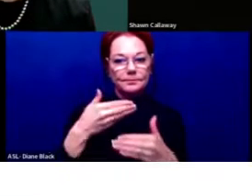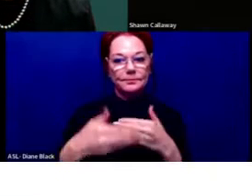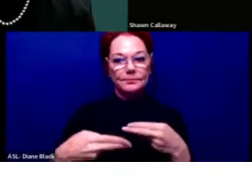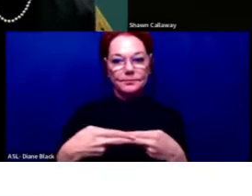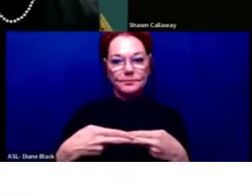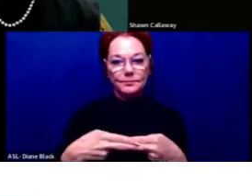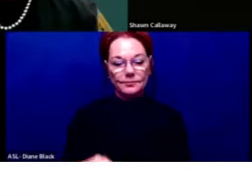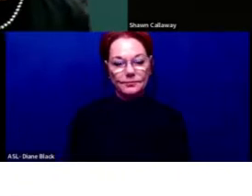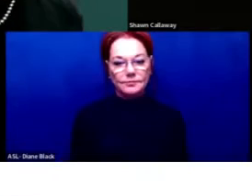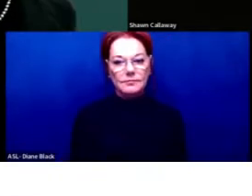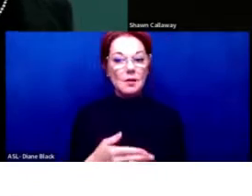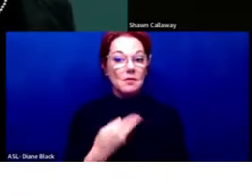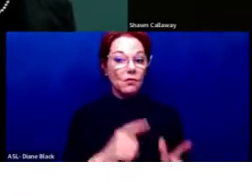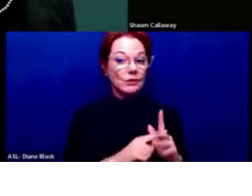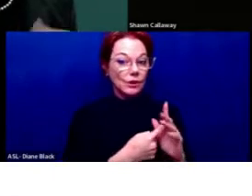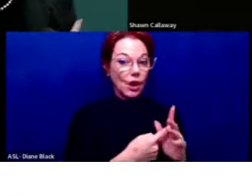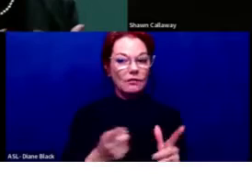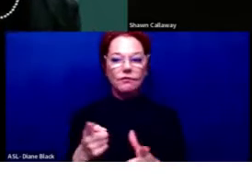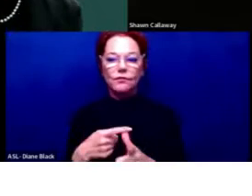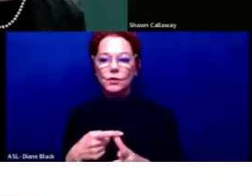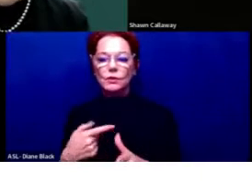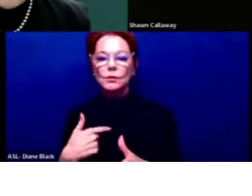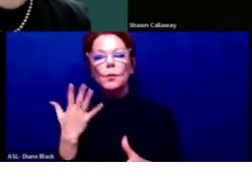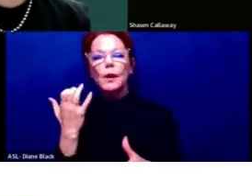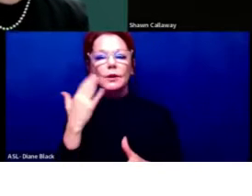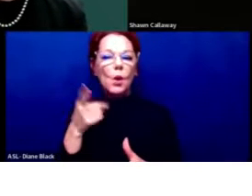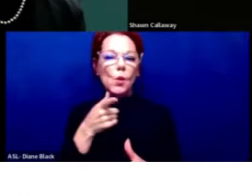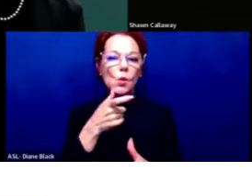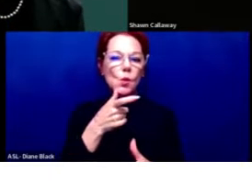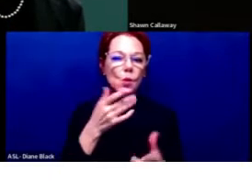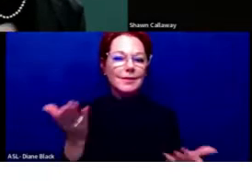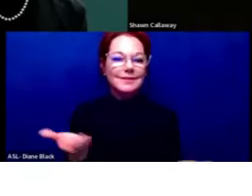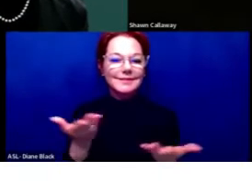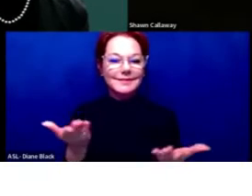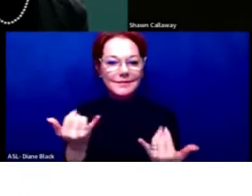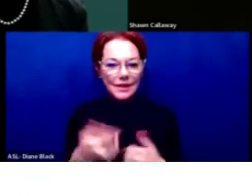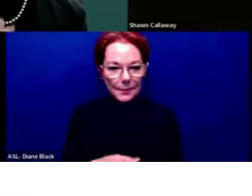we get started, we we'd like to get a sense of who's attending this webinar. So you should all